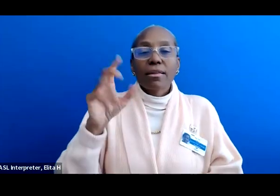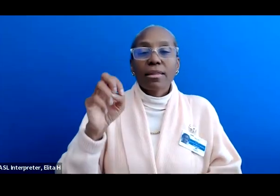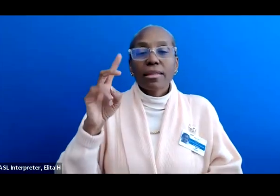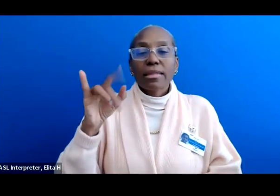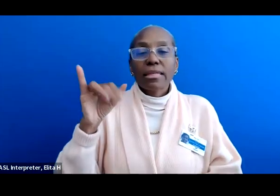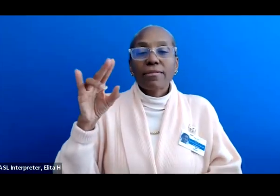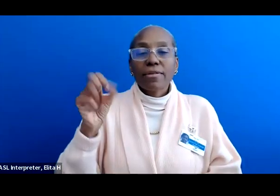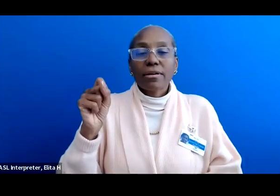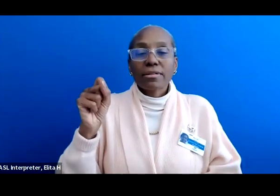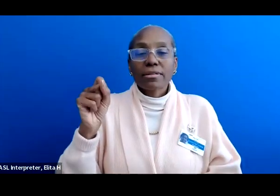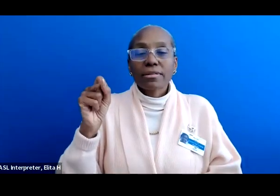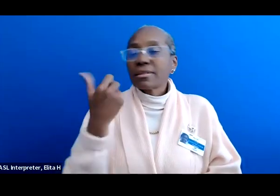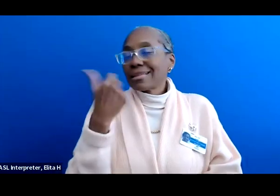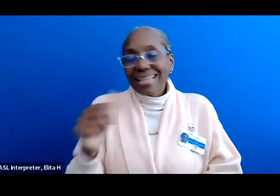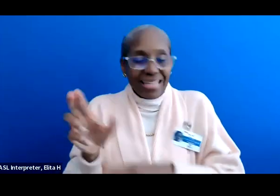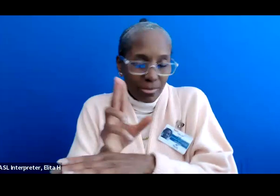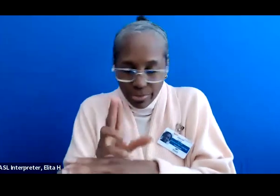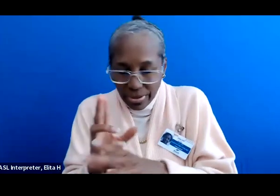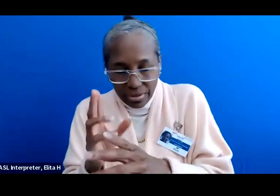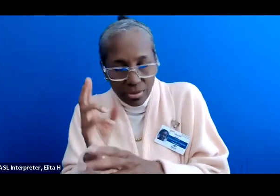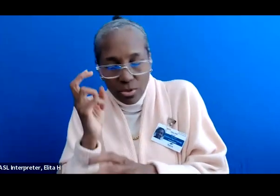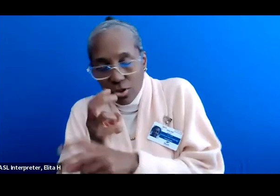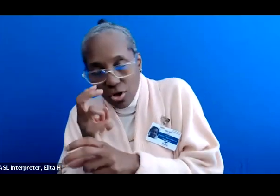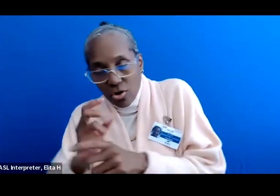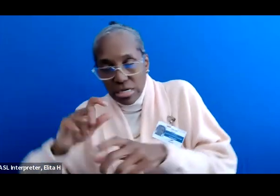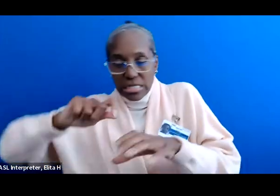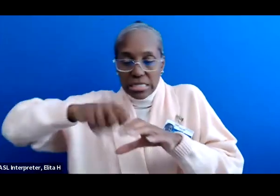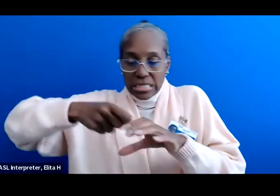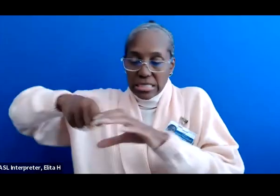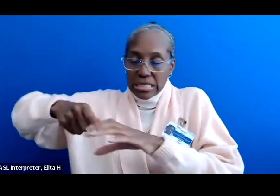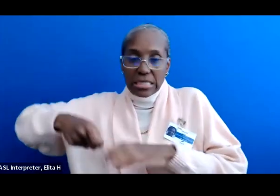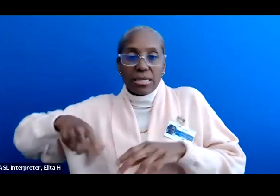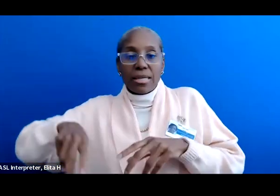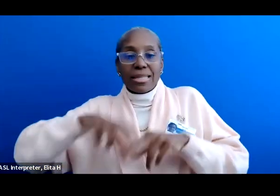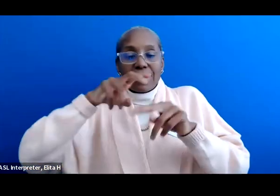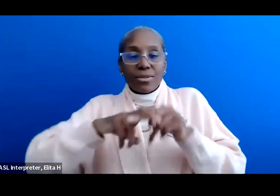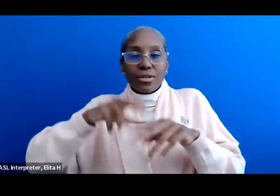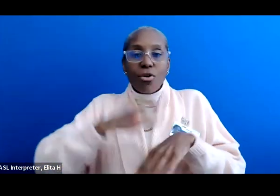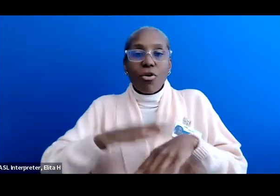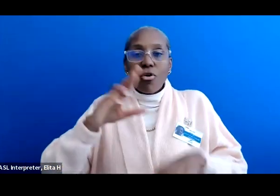out a brand, it can be any brand that has the hard rivets. They were sitting on those rivets, even on their pressure